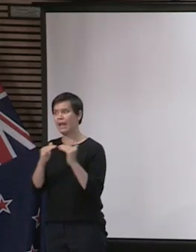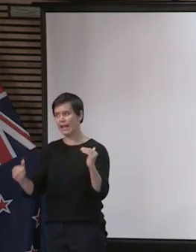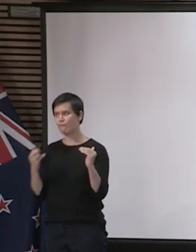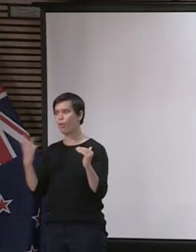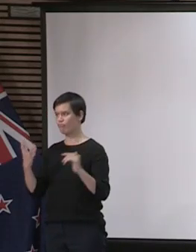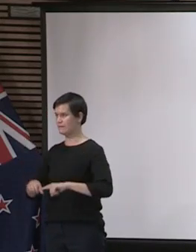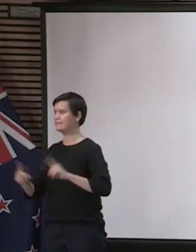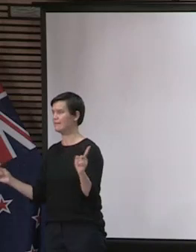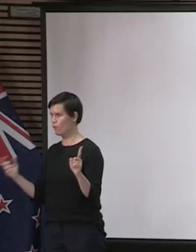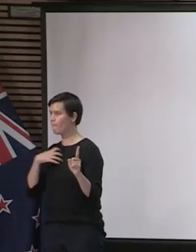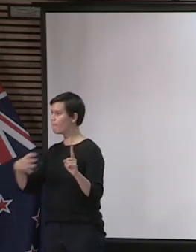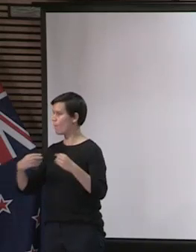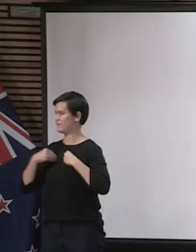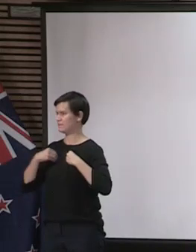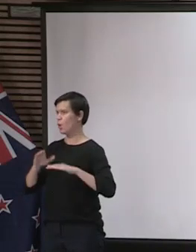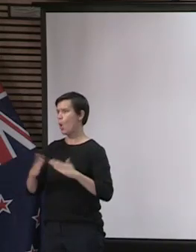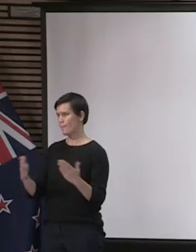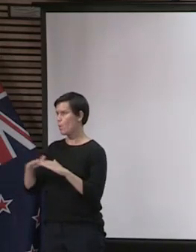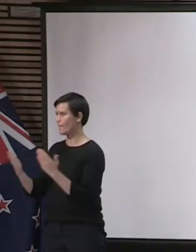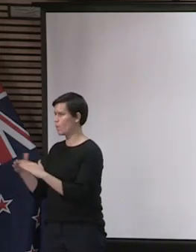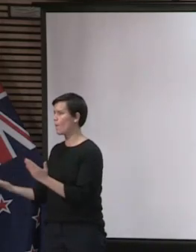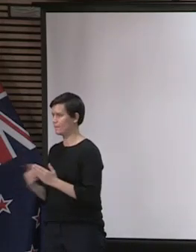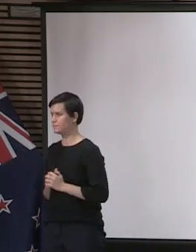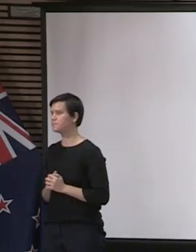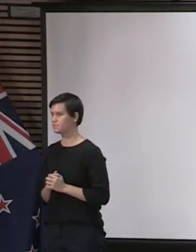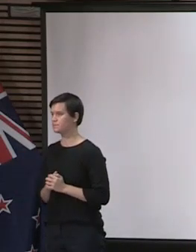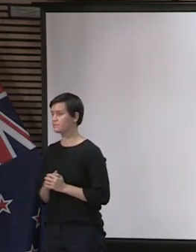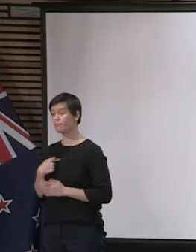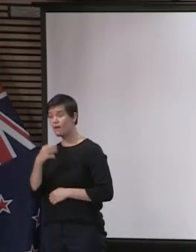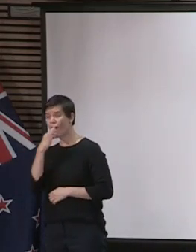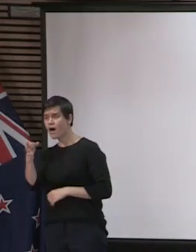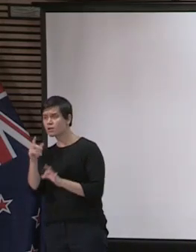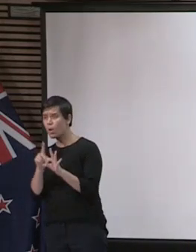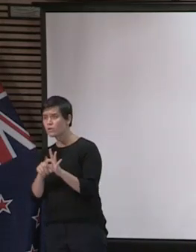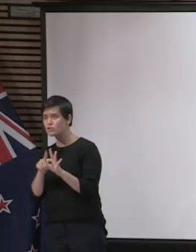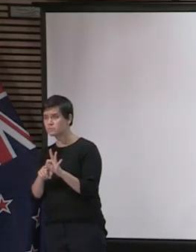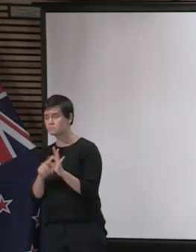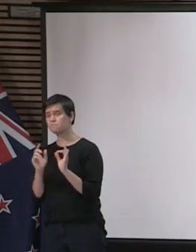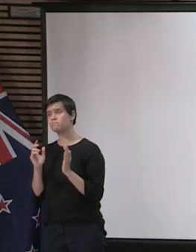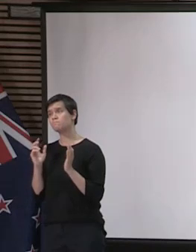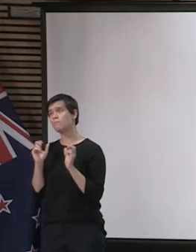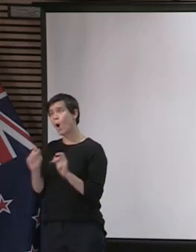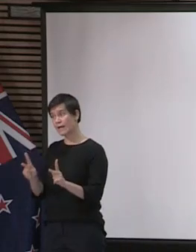So it is a big change and that is why we need vigilance and every other part of people's